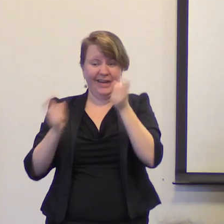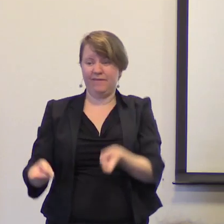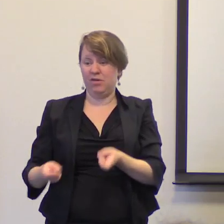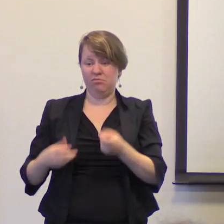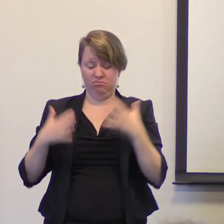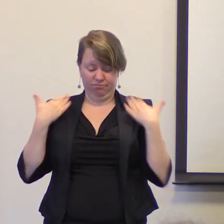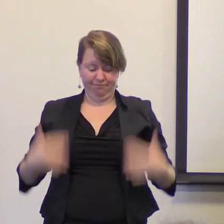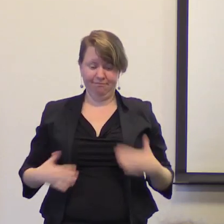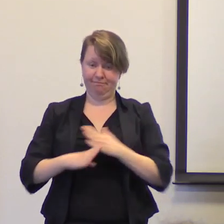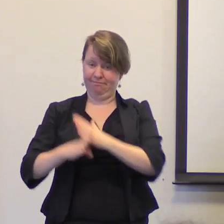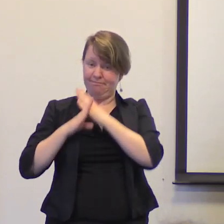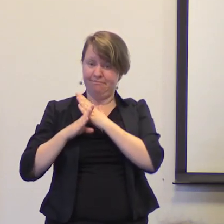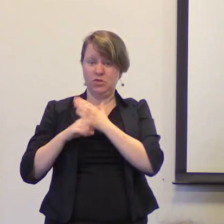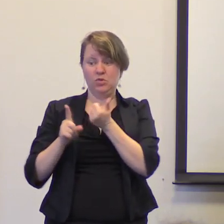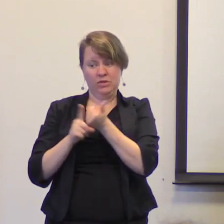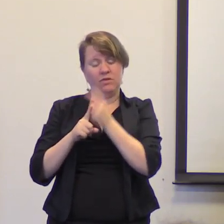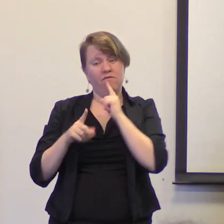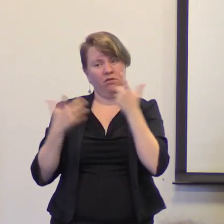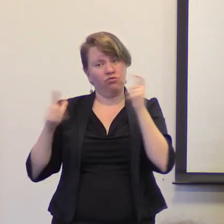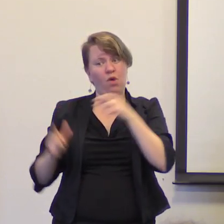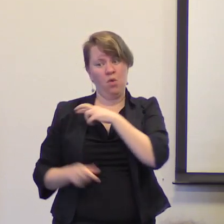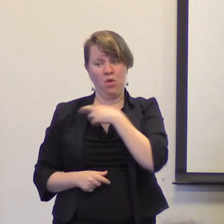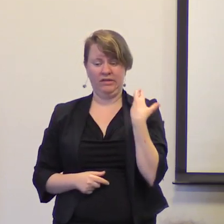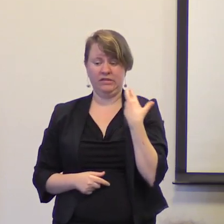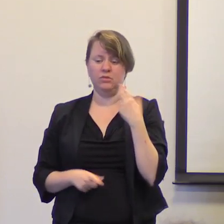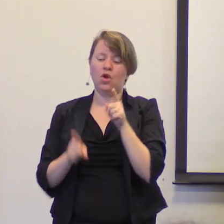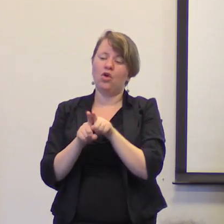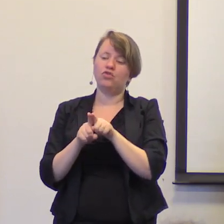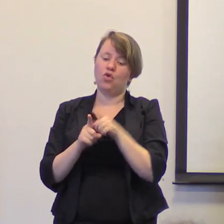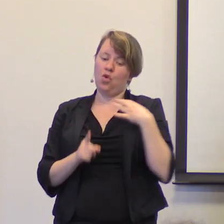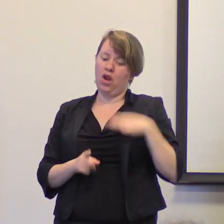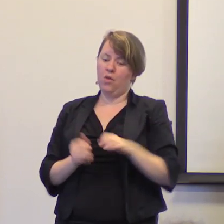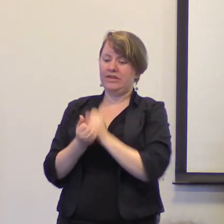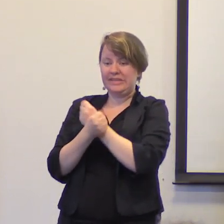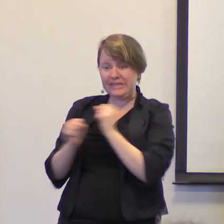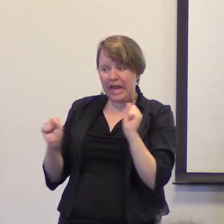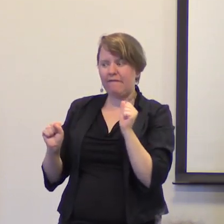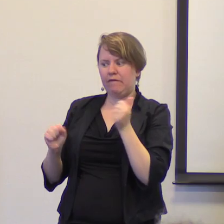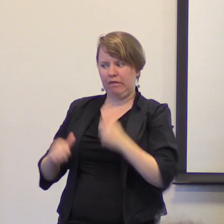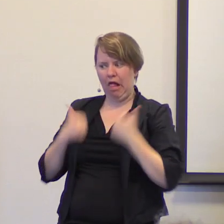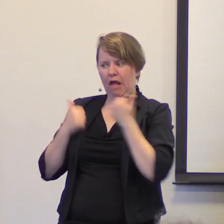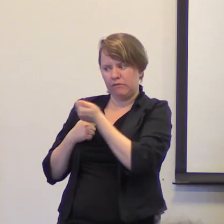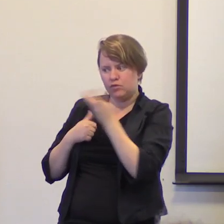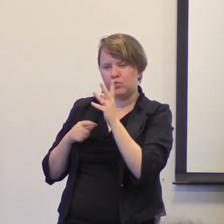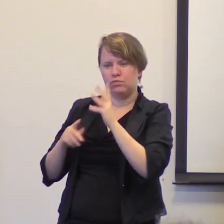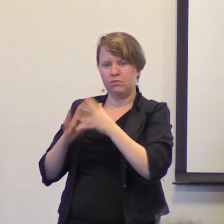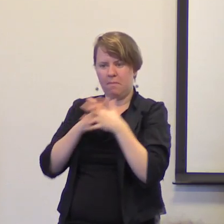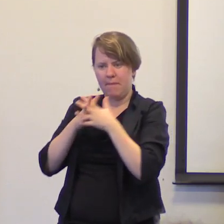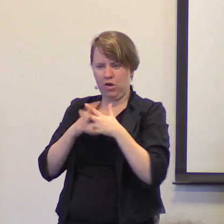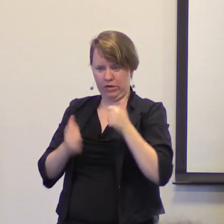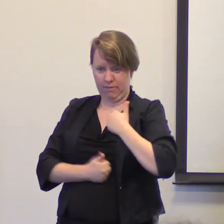So putting himself at great risk, he was also credited with saving the lives of a number of members of the American military.